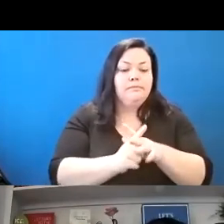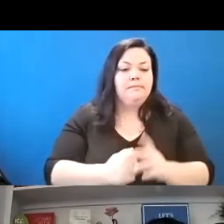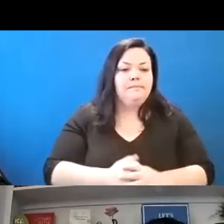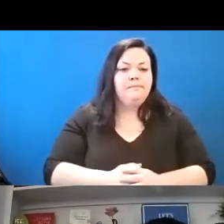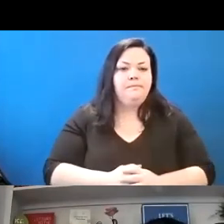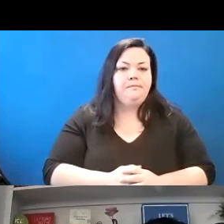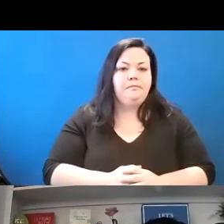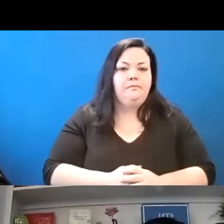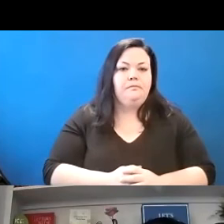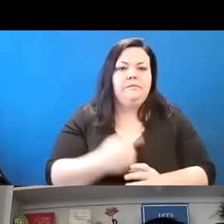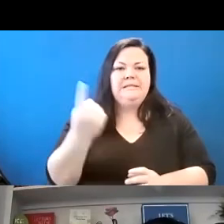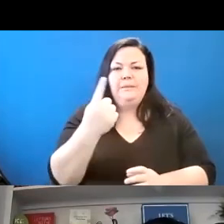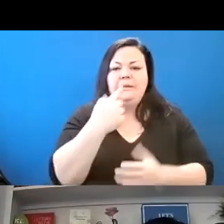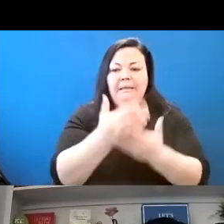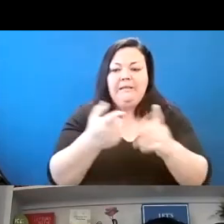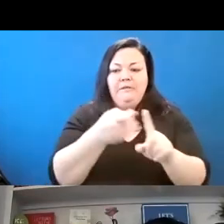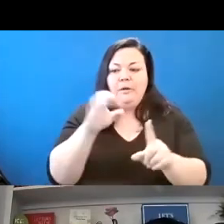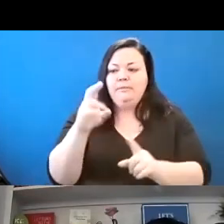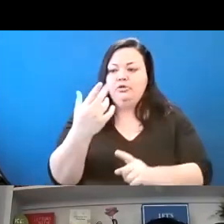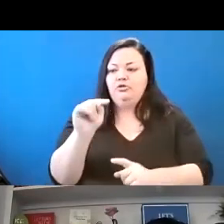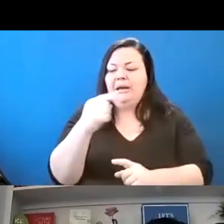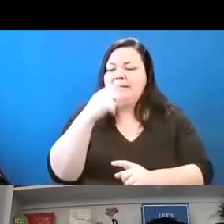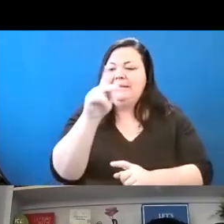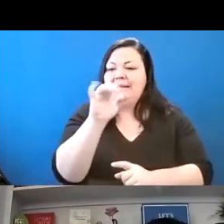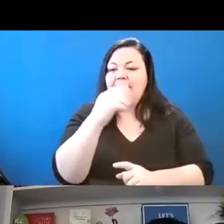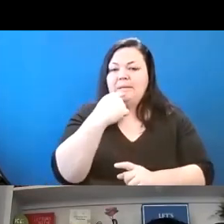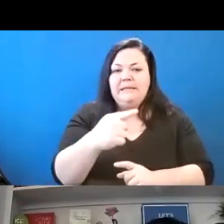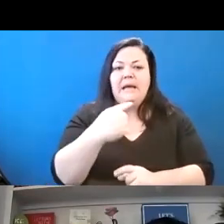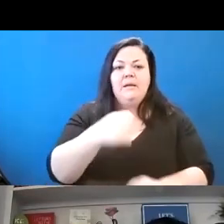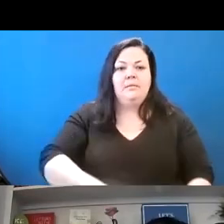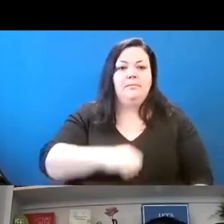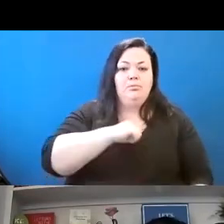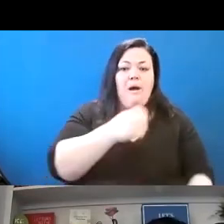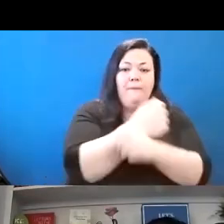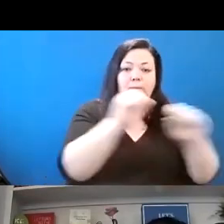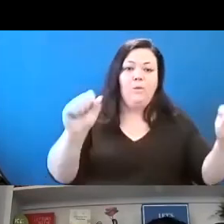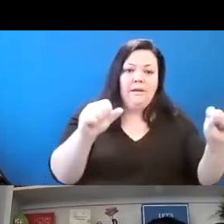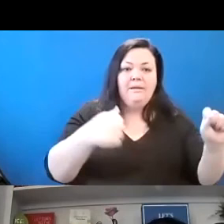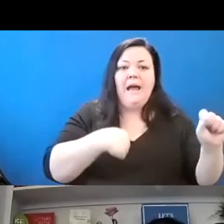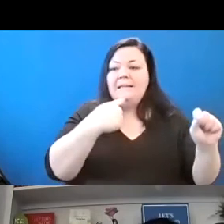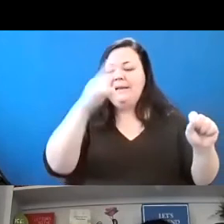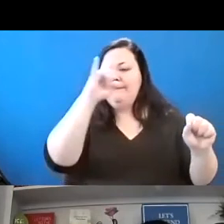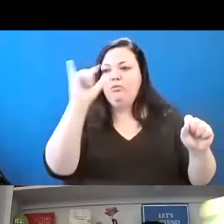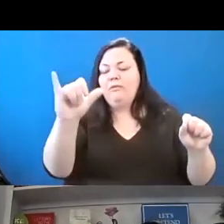some things from the chat um kim said proud freed i said forever sunflower and